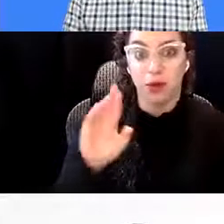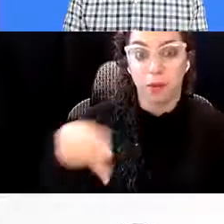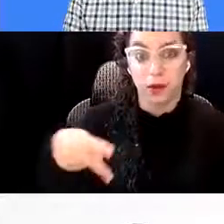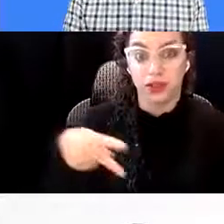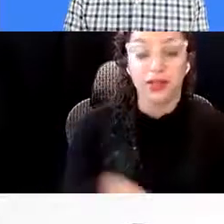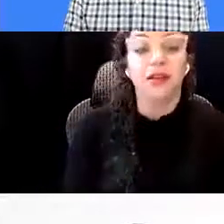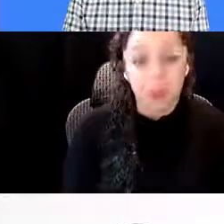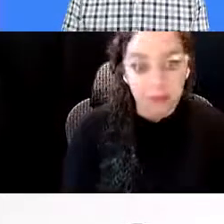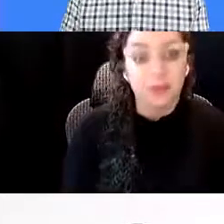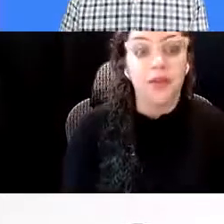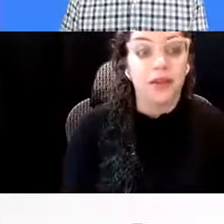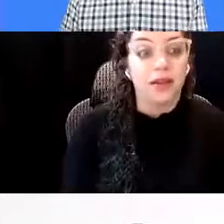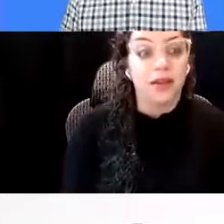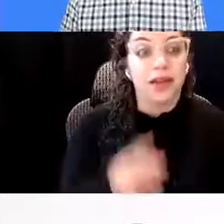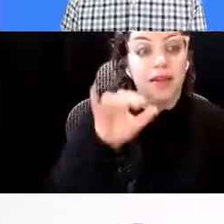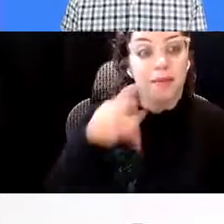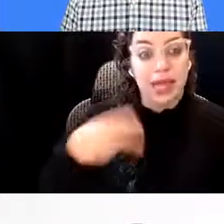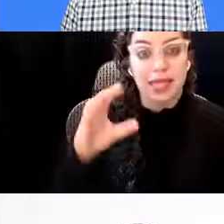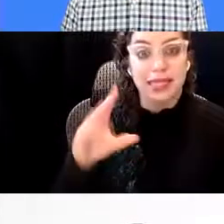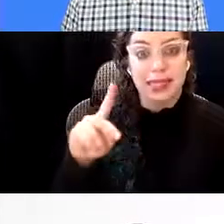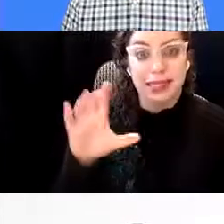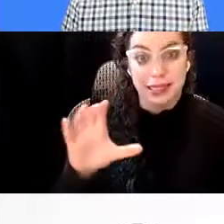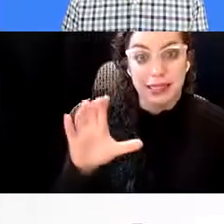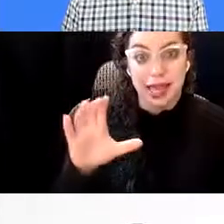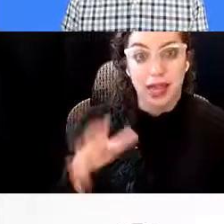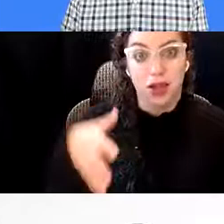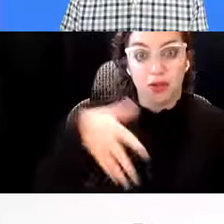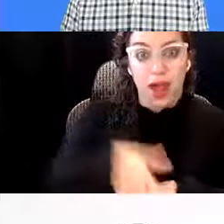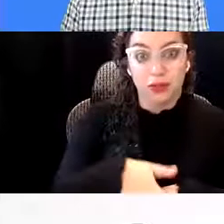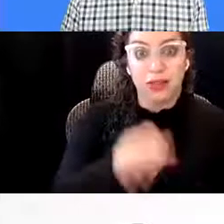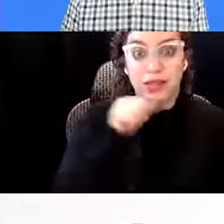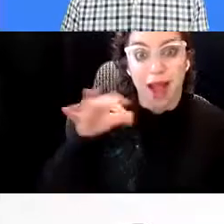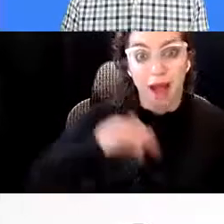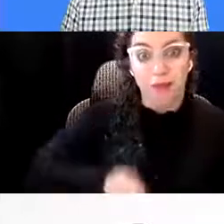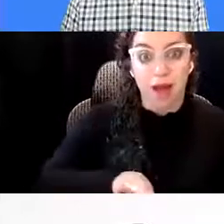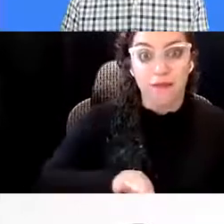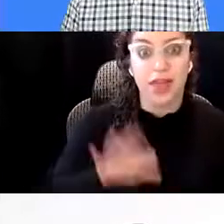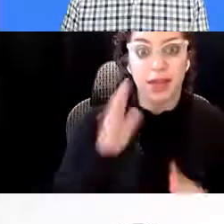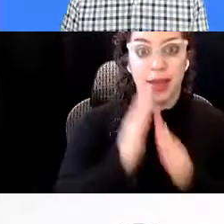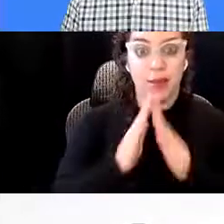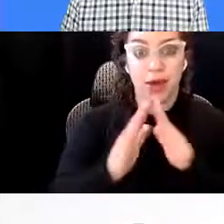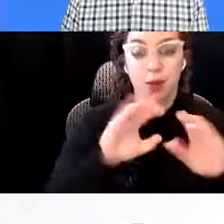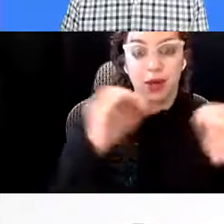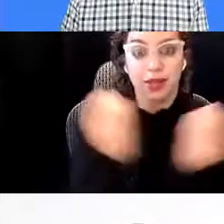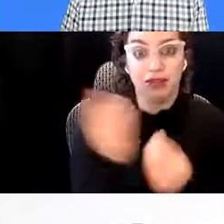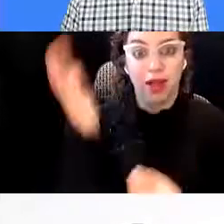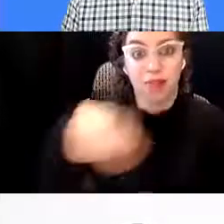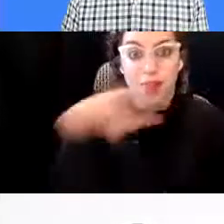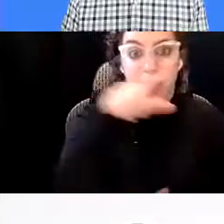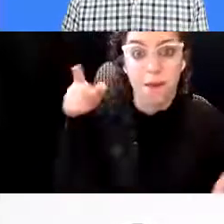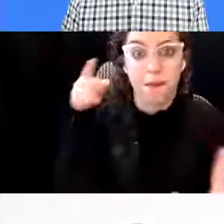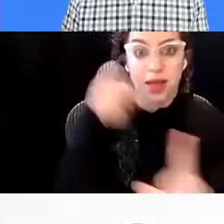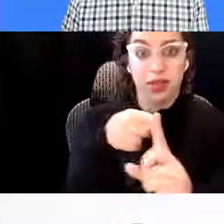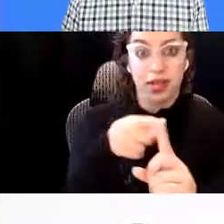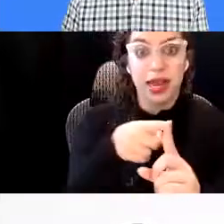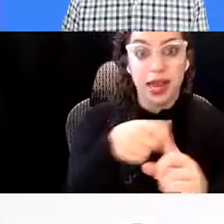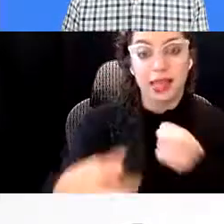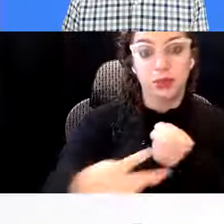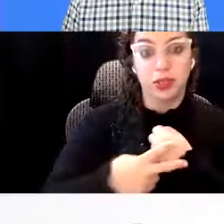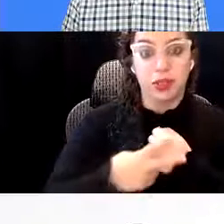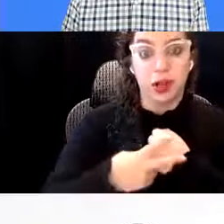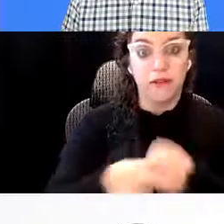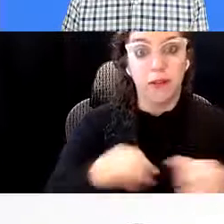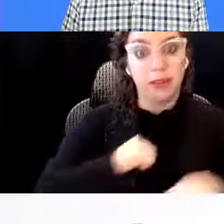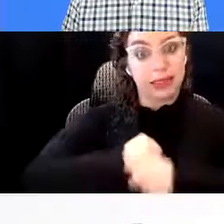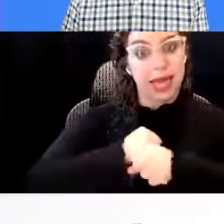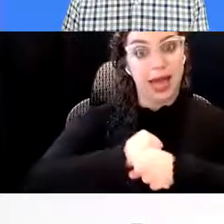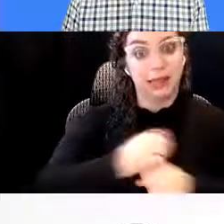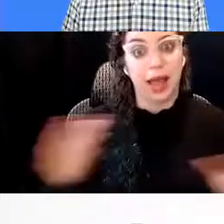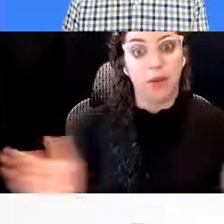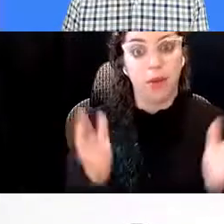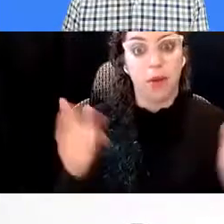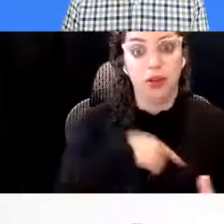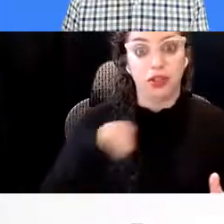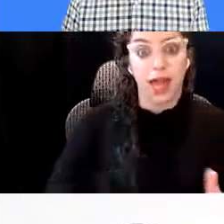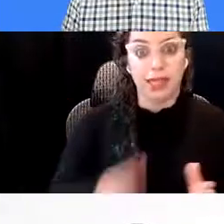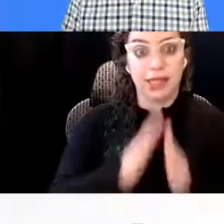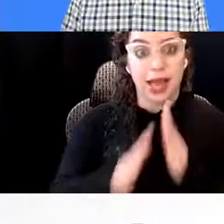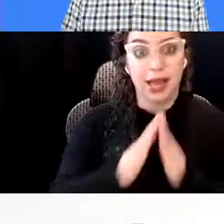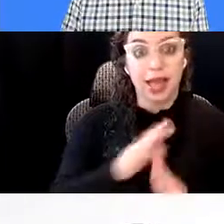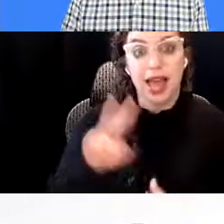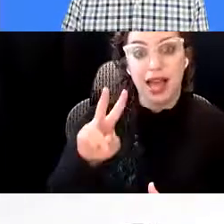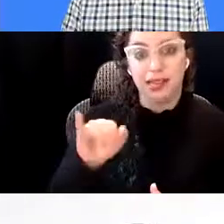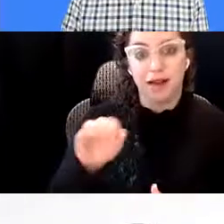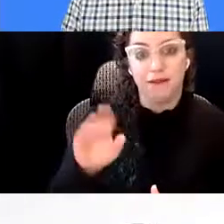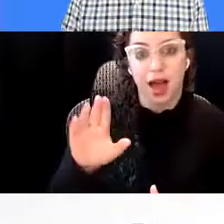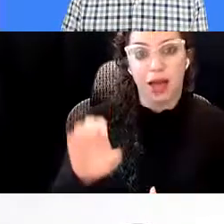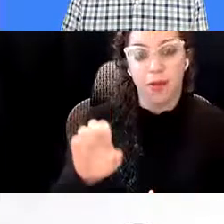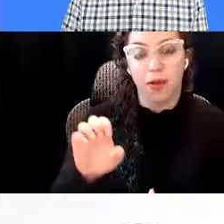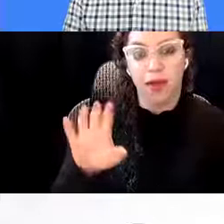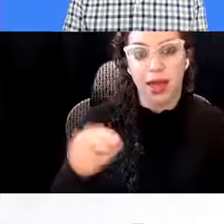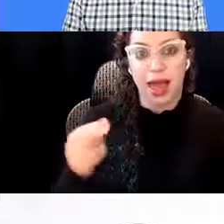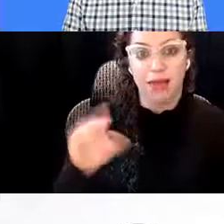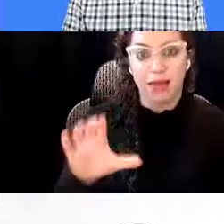PCDC is a grassroots, nonprofit, community based organization. Their mission is to preserve, protect, and promote Chinatown as a viable ethnic, residential, and business community. Next slide please.